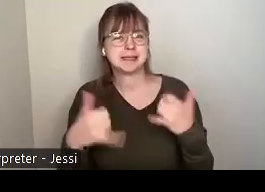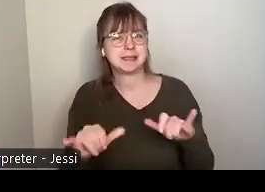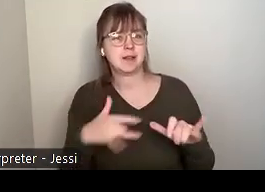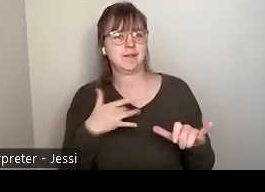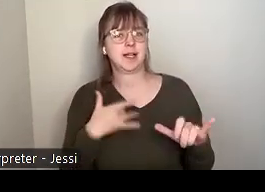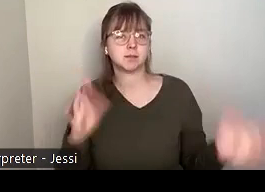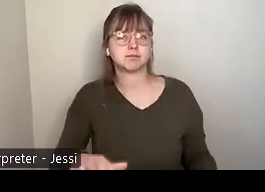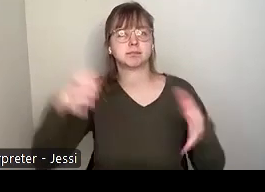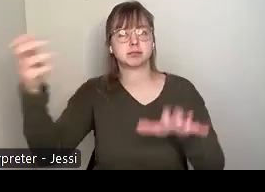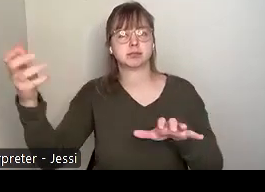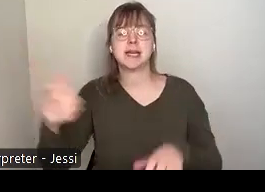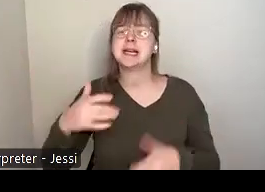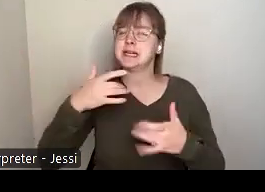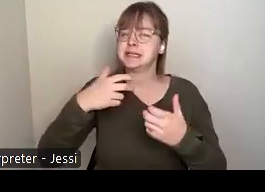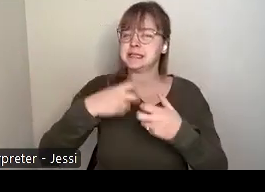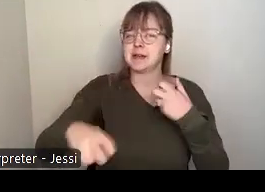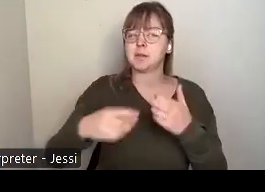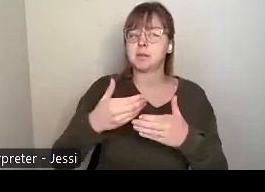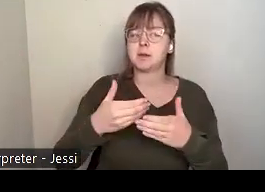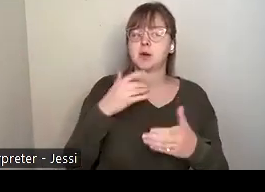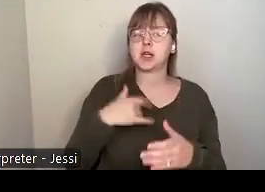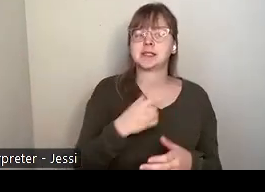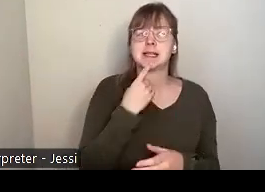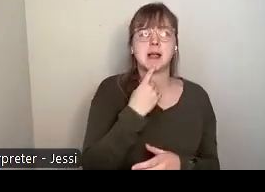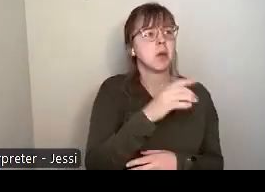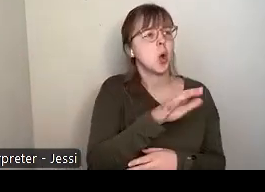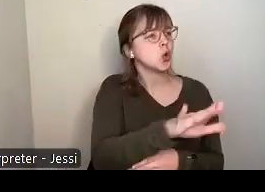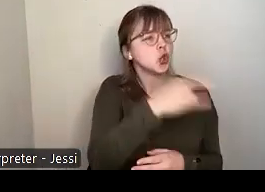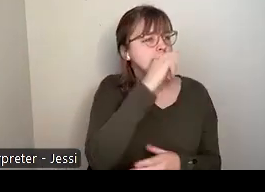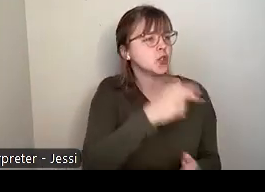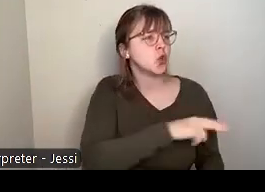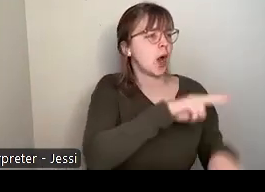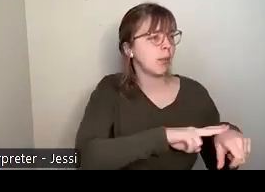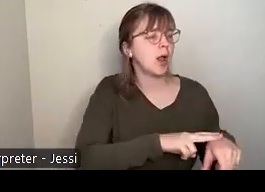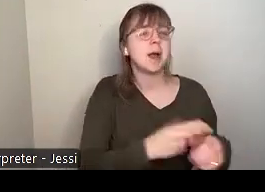normalizing and dismissing and we want to be mindful of the fact that it can be difficult